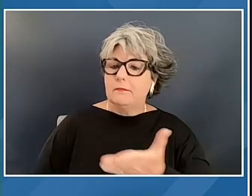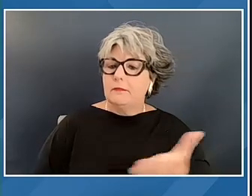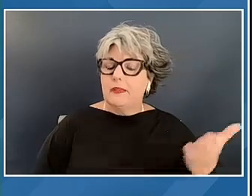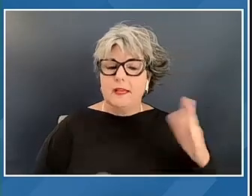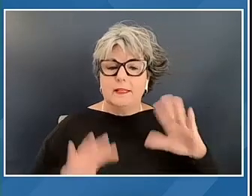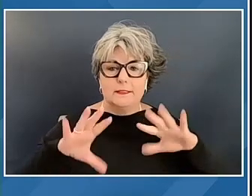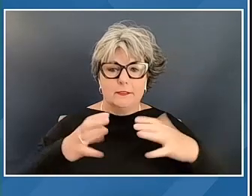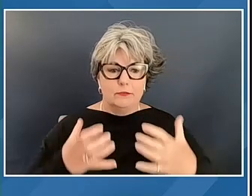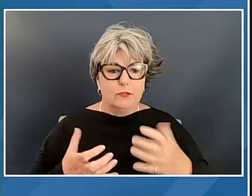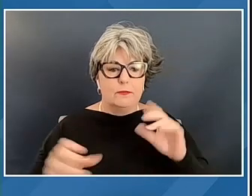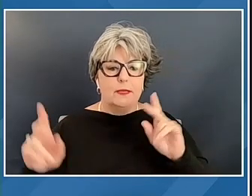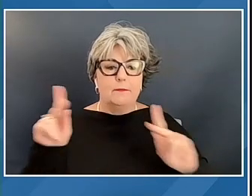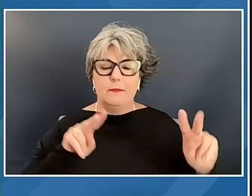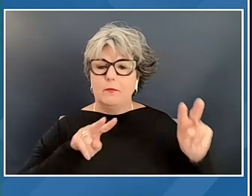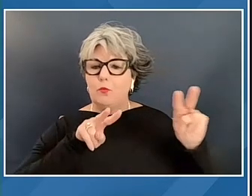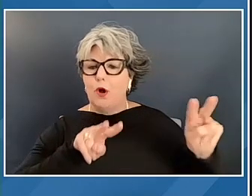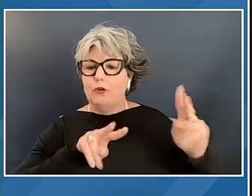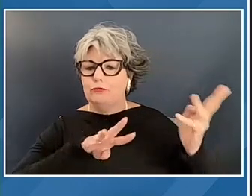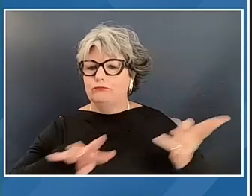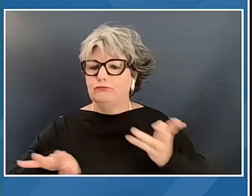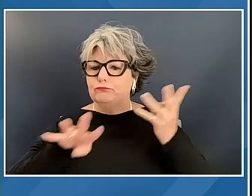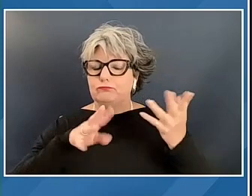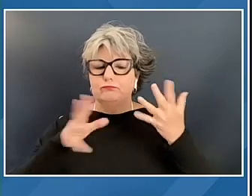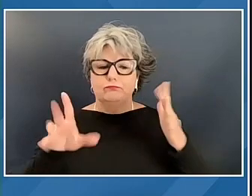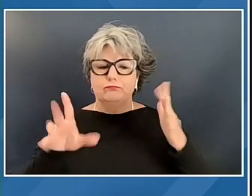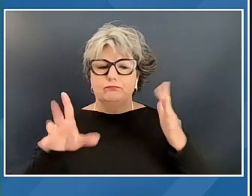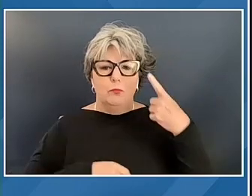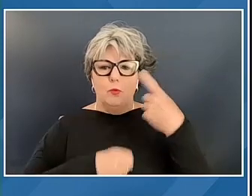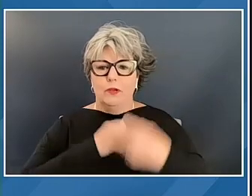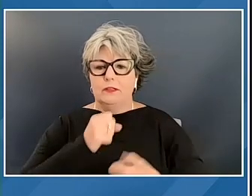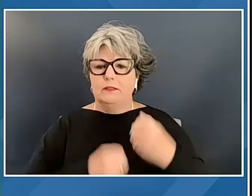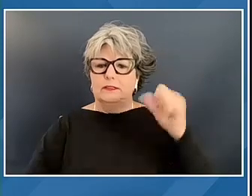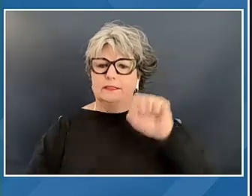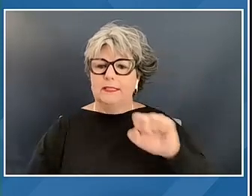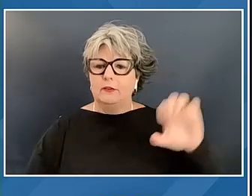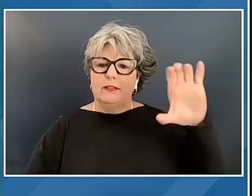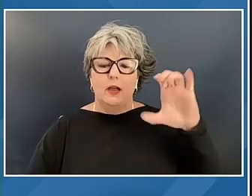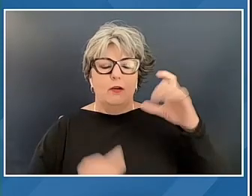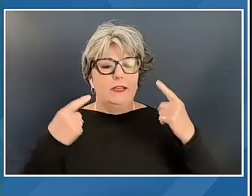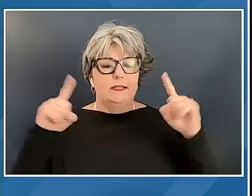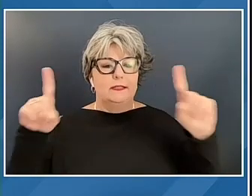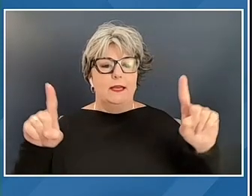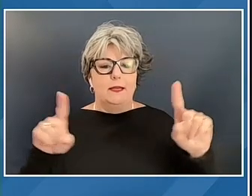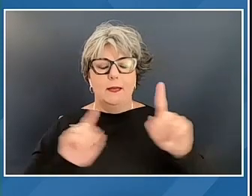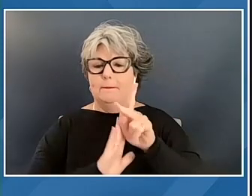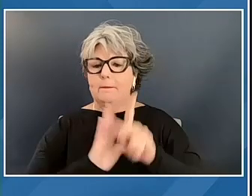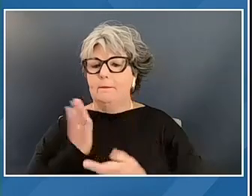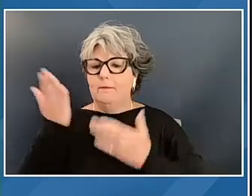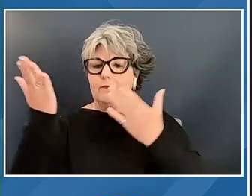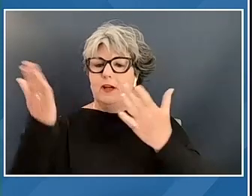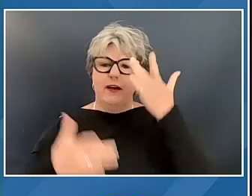watching online know, over a year ago, the Secretary announced policy to provide pandemic-related debt relief to Federal